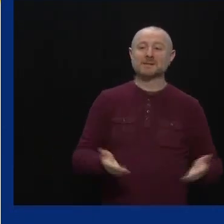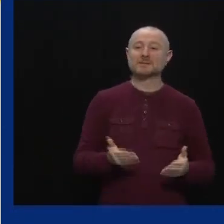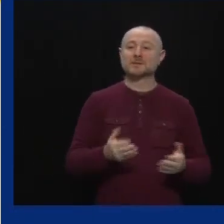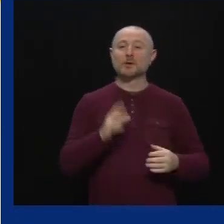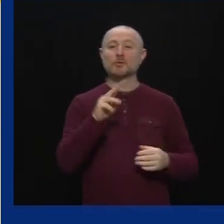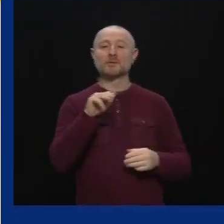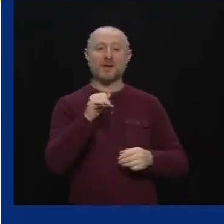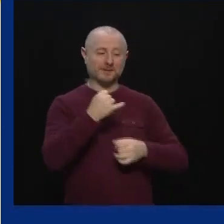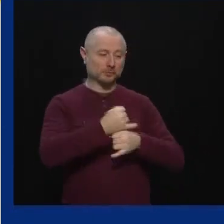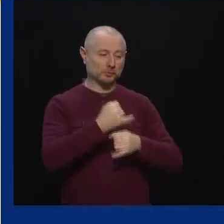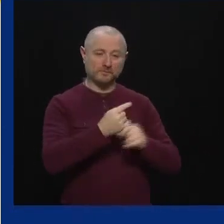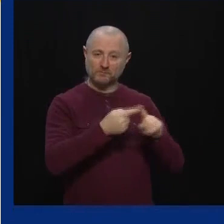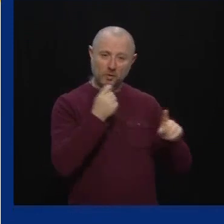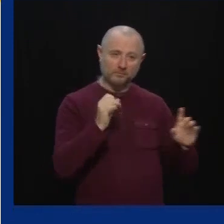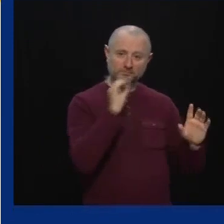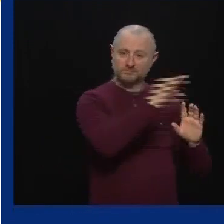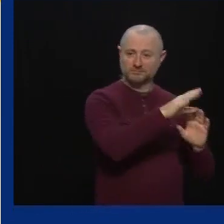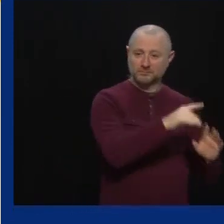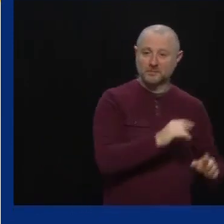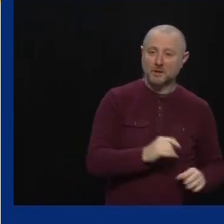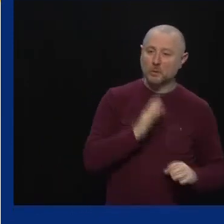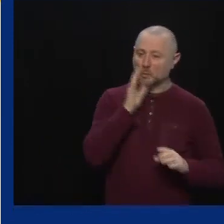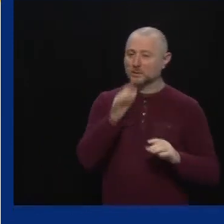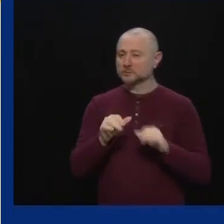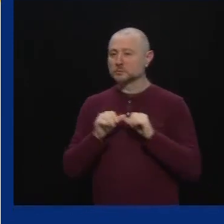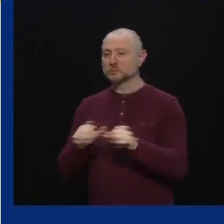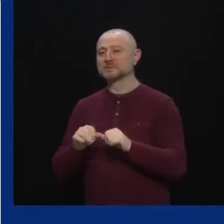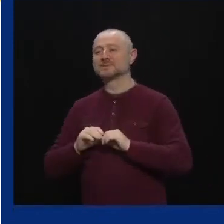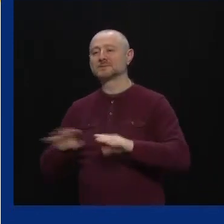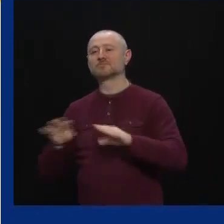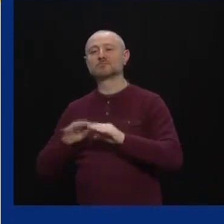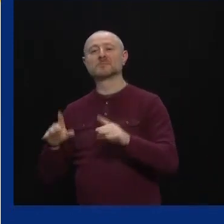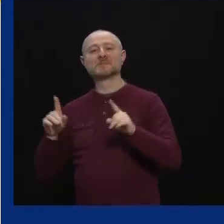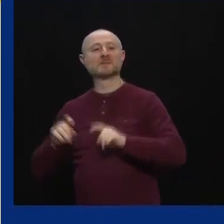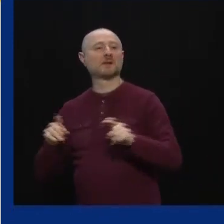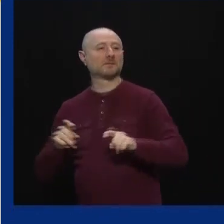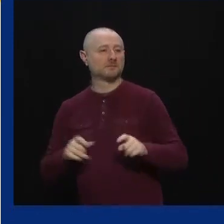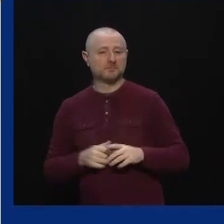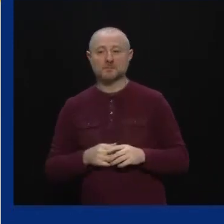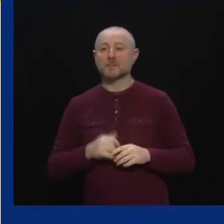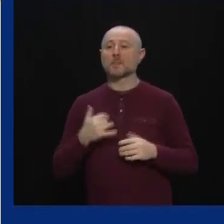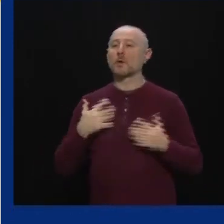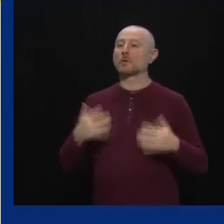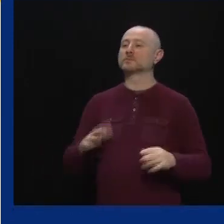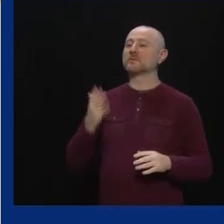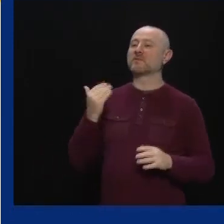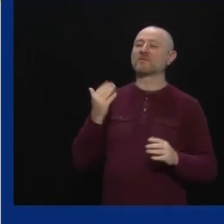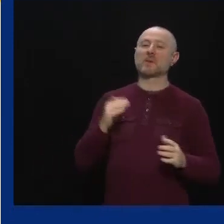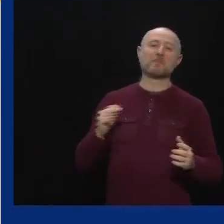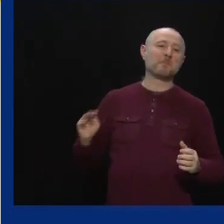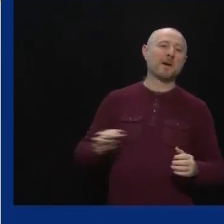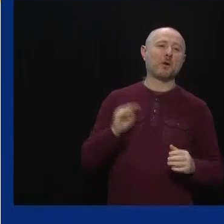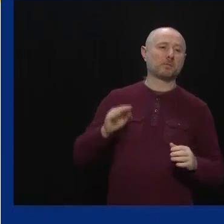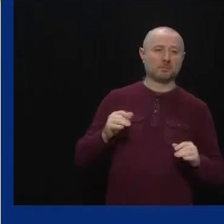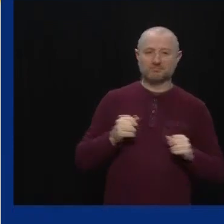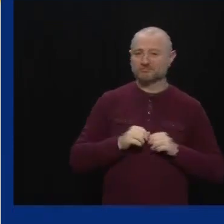HIGHER NUMBER OF PEOPLE WHO WILL BE NEGATIVES TESTS. WE JUST HAVE THE DATA THAT IS OFFICIALLY COLLECTED AT PLACES LIKE HERE AT THE RNA INSTITUTE.